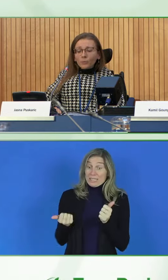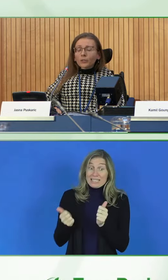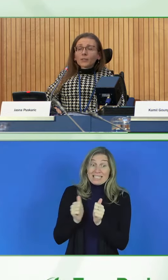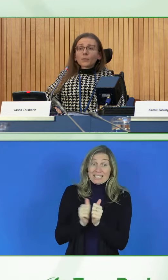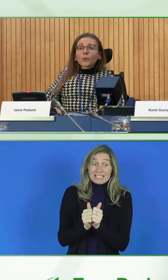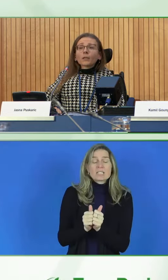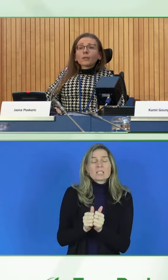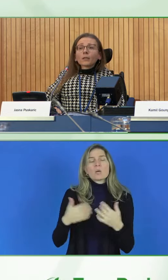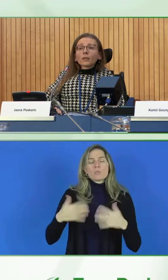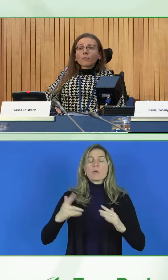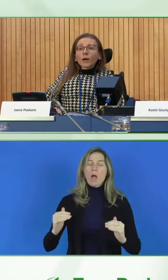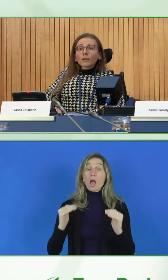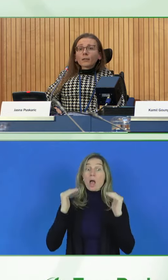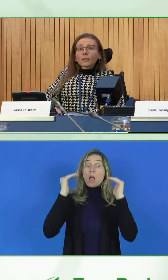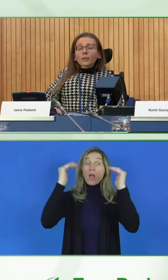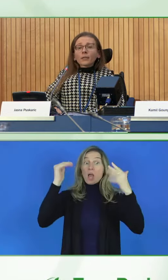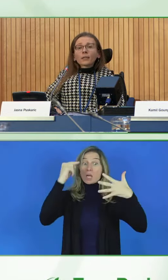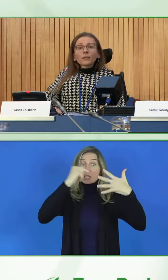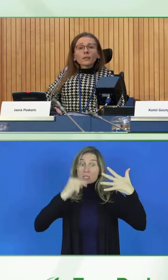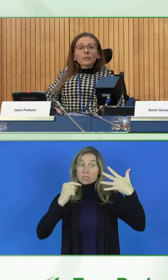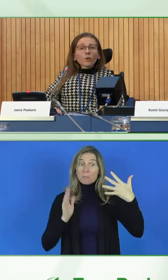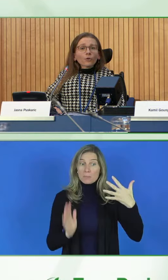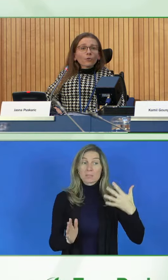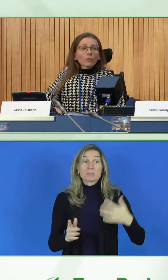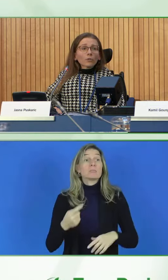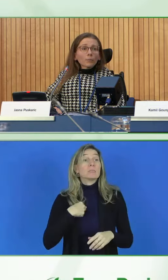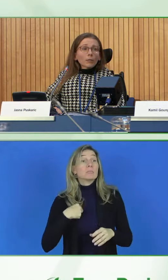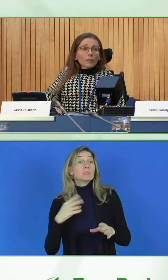participating back in the inaugural meeting.